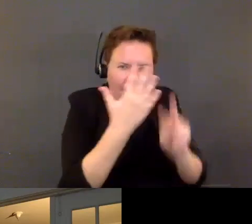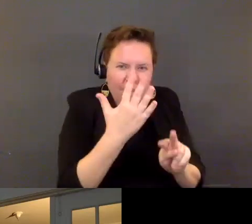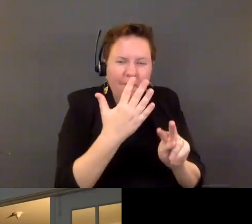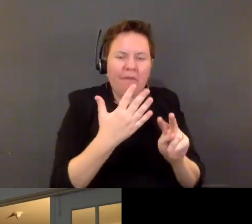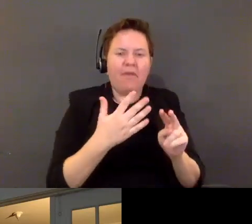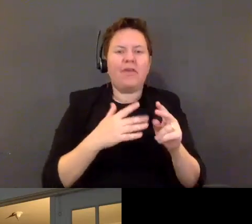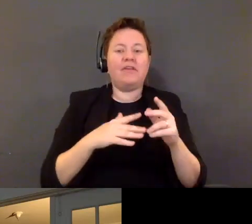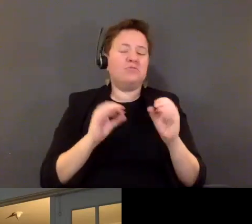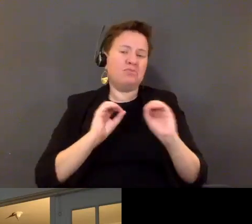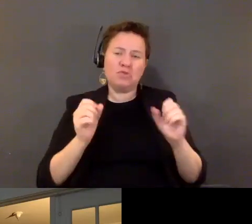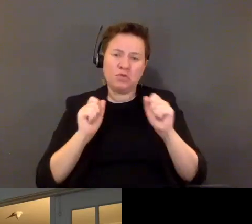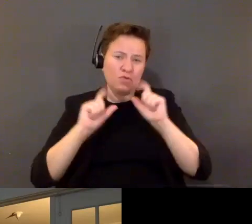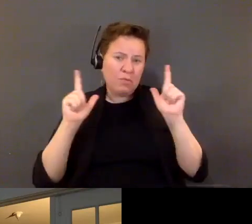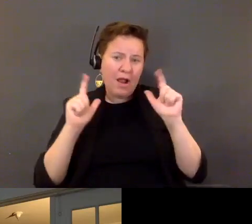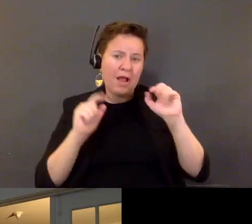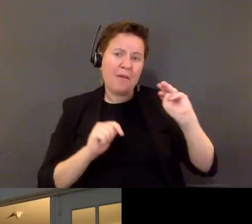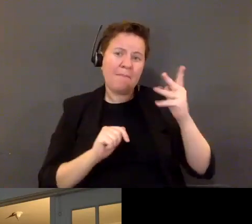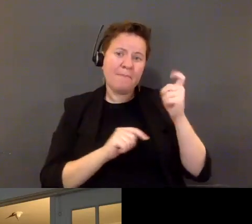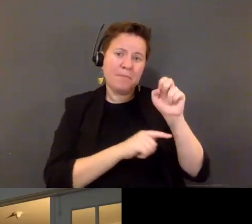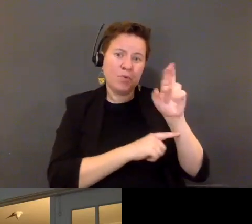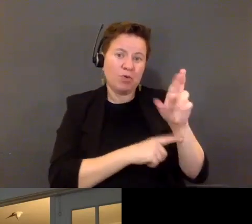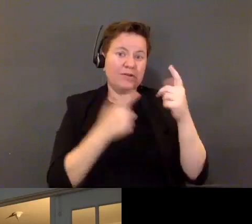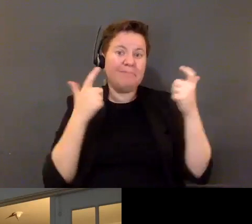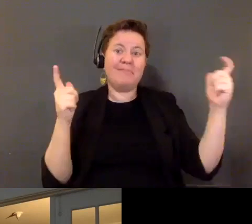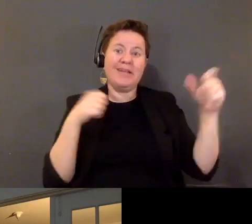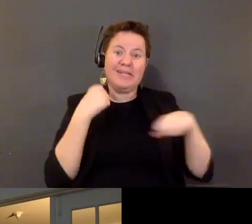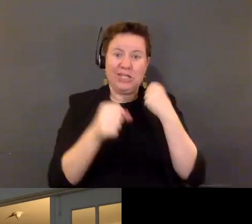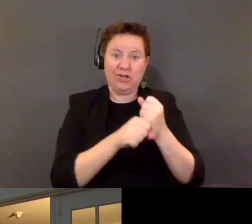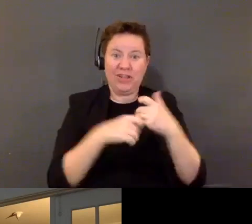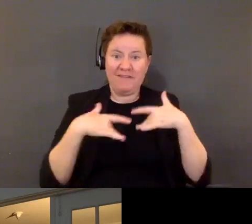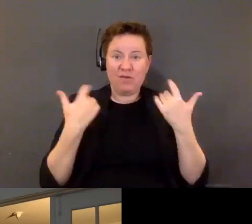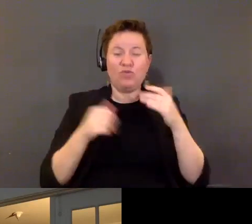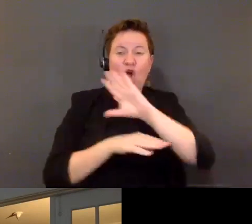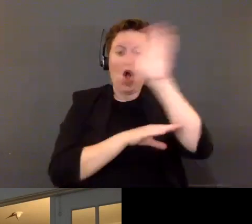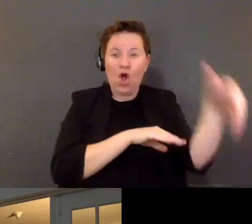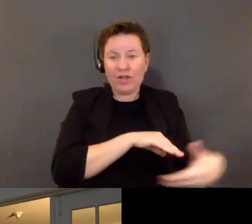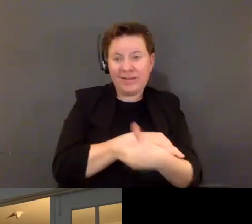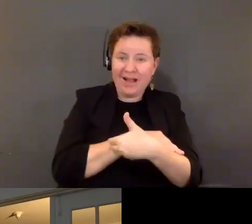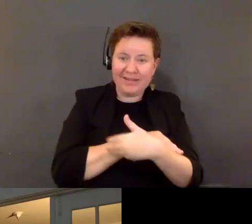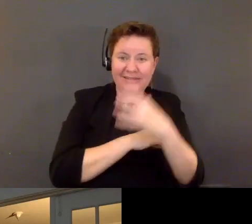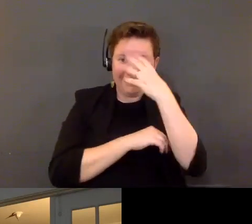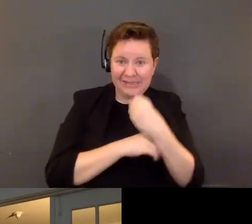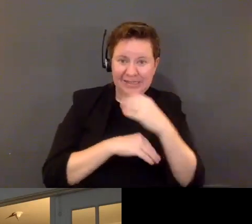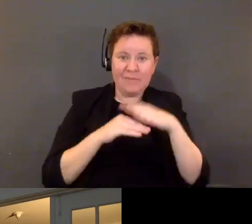surprise that the murder's big yearly event was an all-night sleepover on all hallows eve pardon me